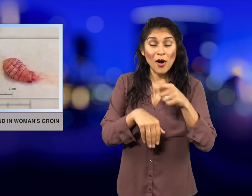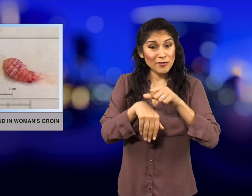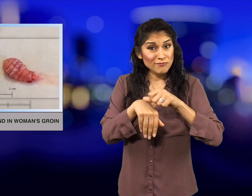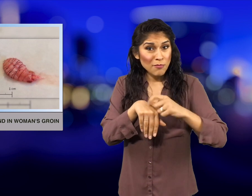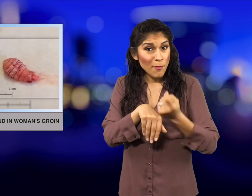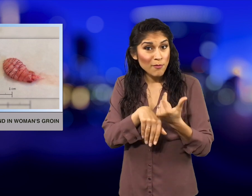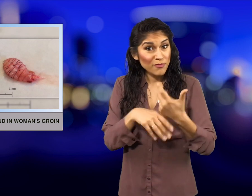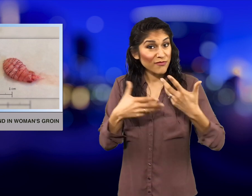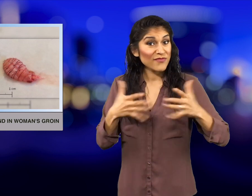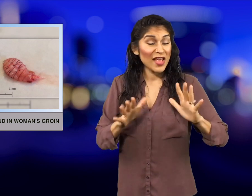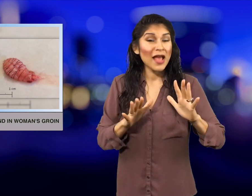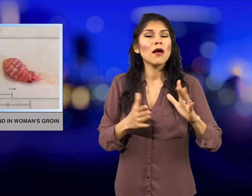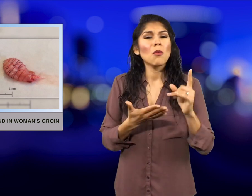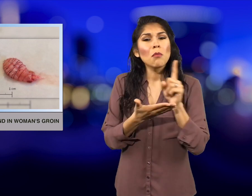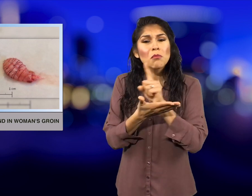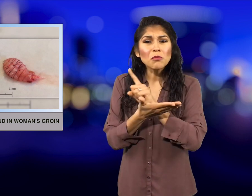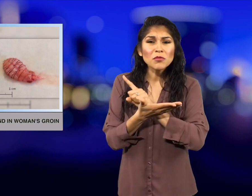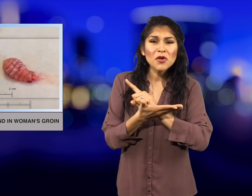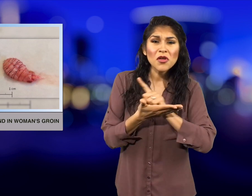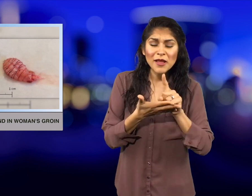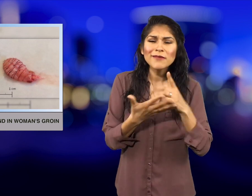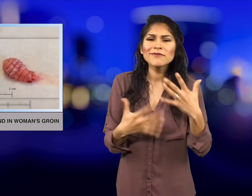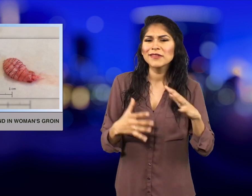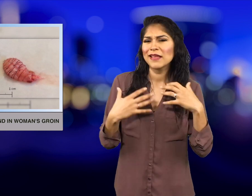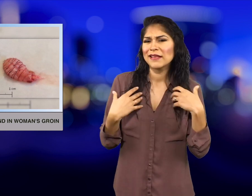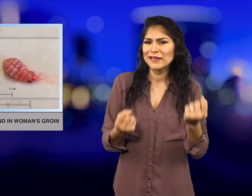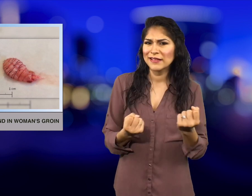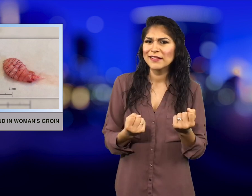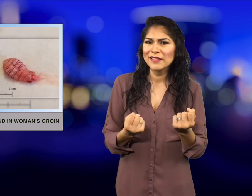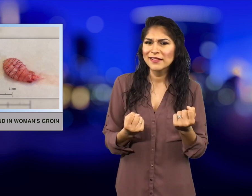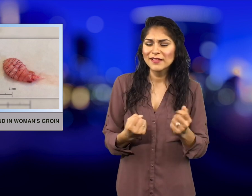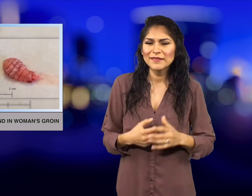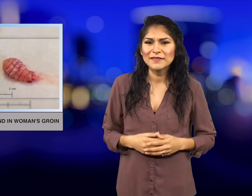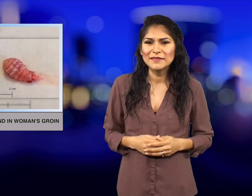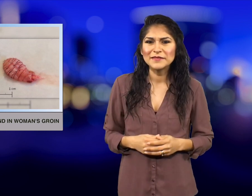After the removal, the woman's lesion healed within a week.